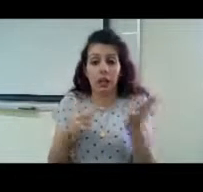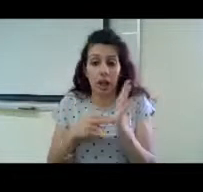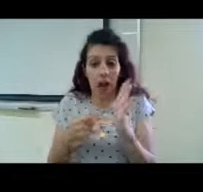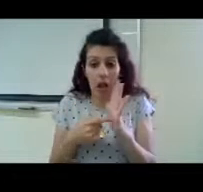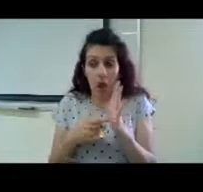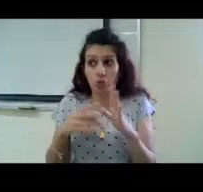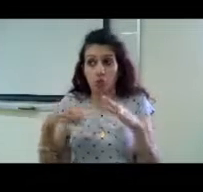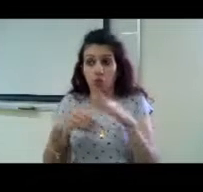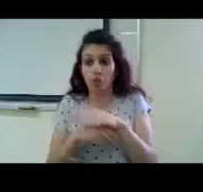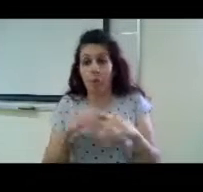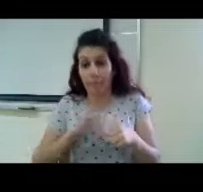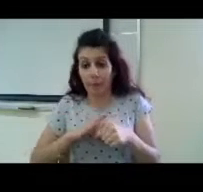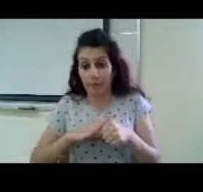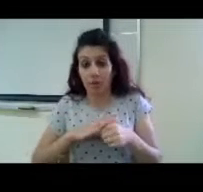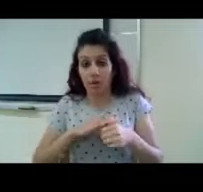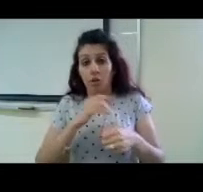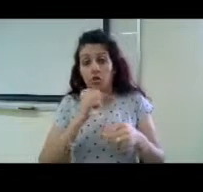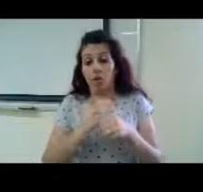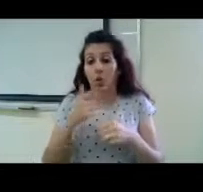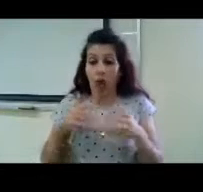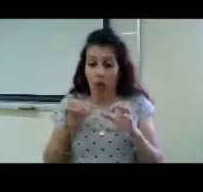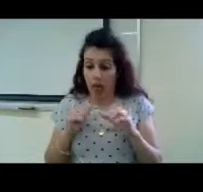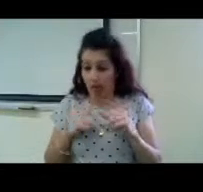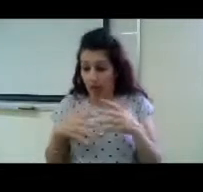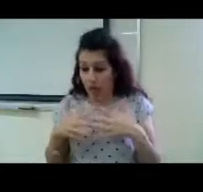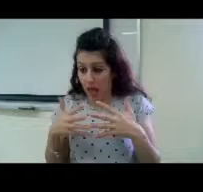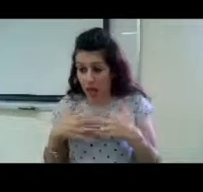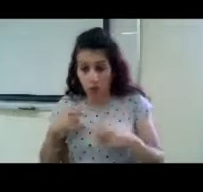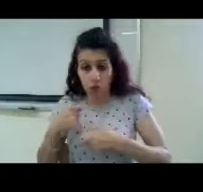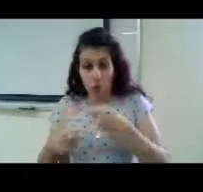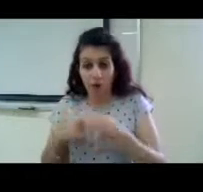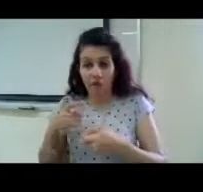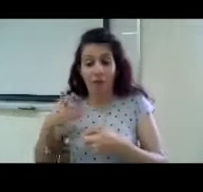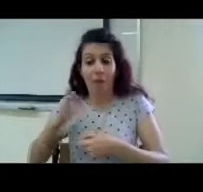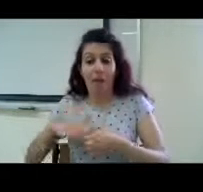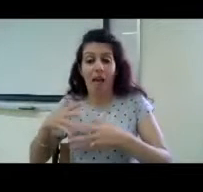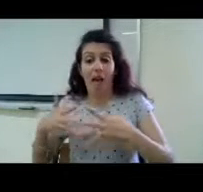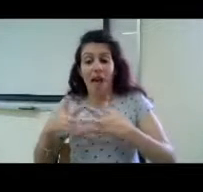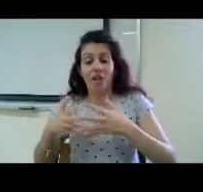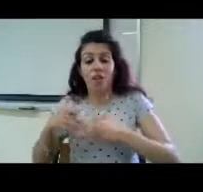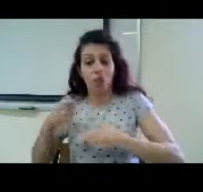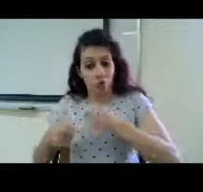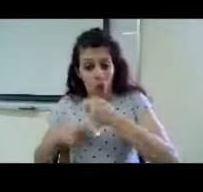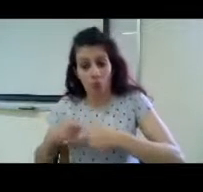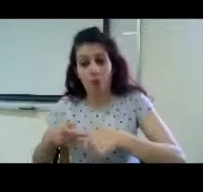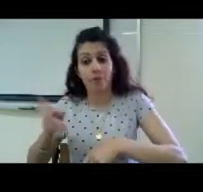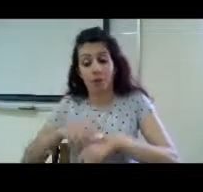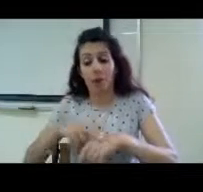disabilities we knew that learners with disabilities generally had a gap between